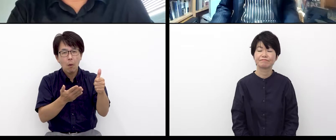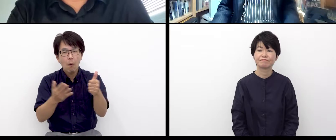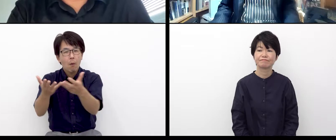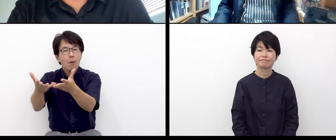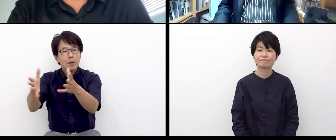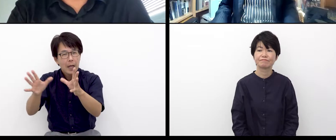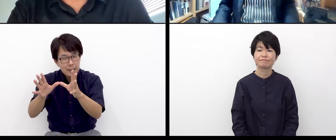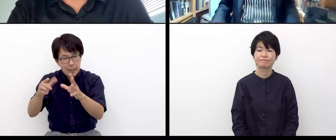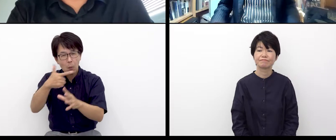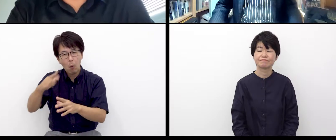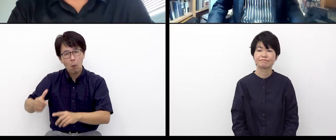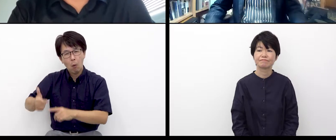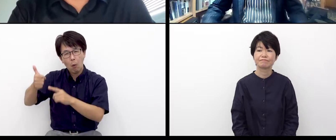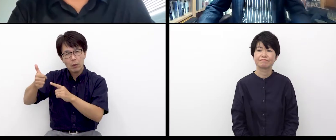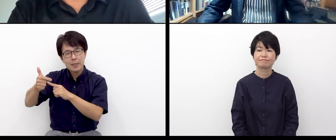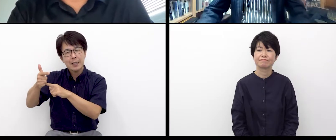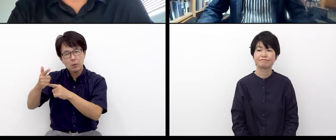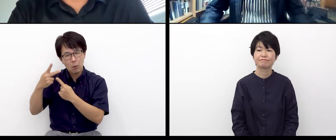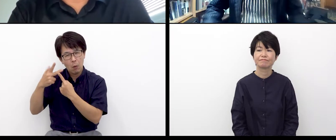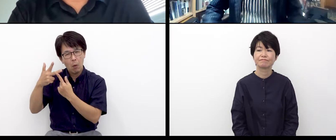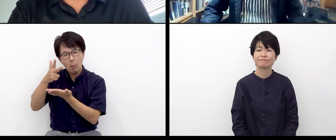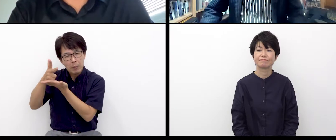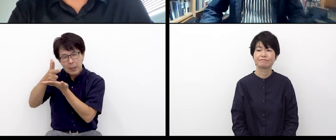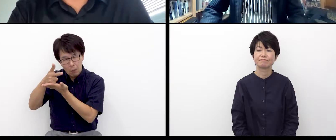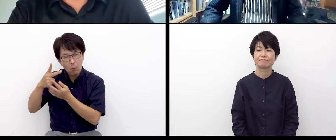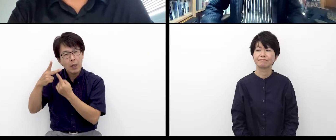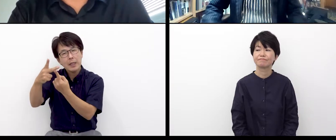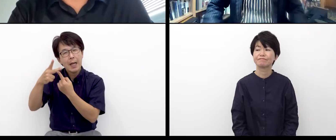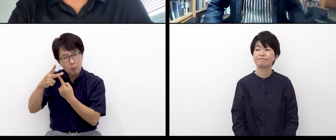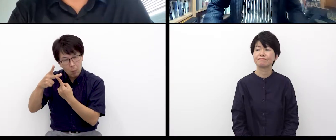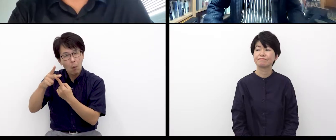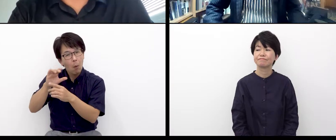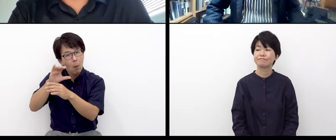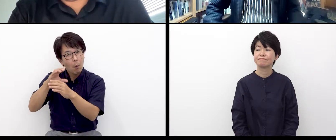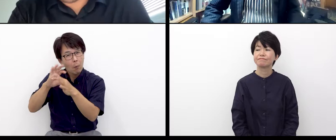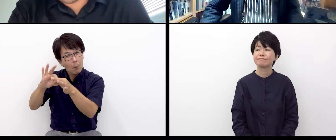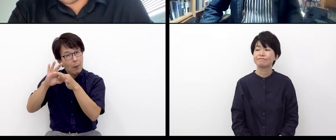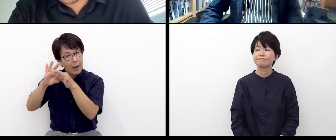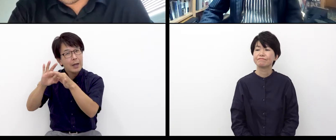some videos they exchanged.